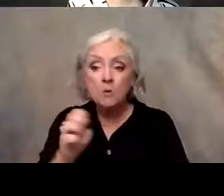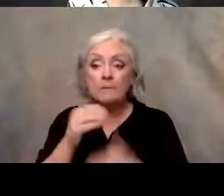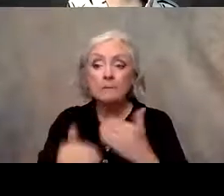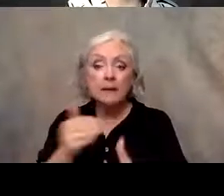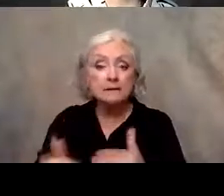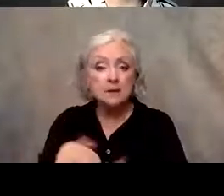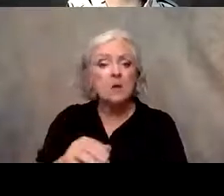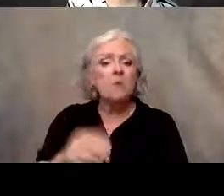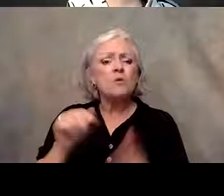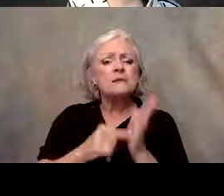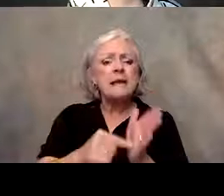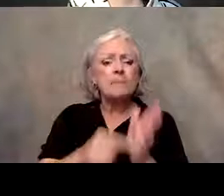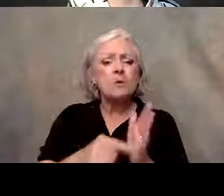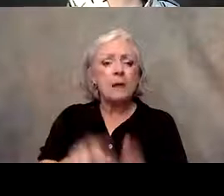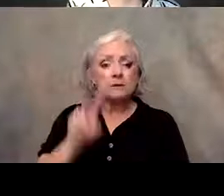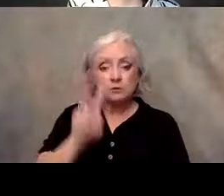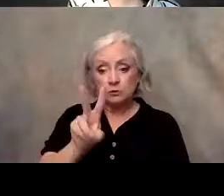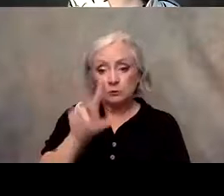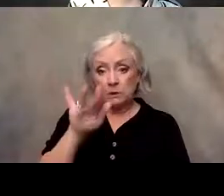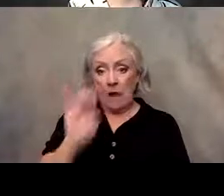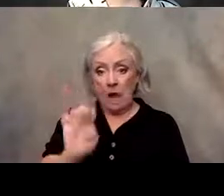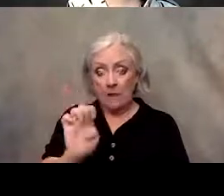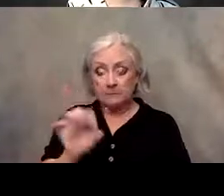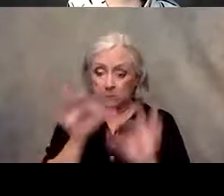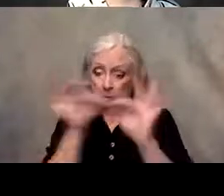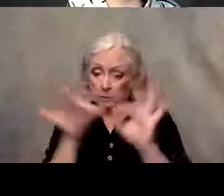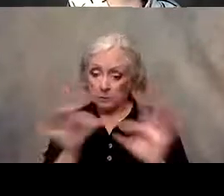text maximum to 42 characters per line